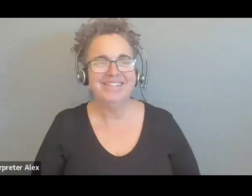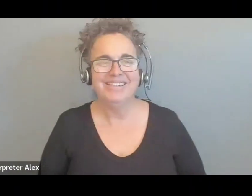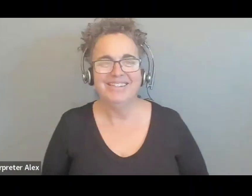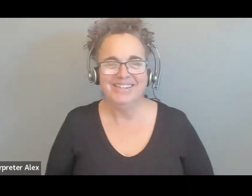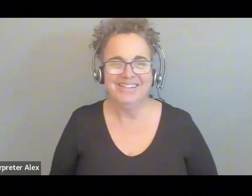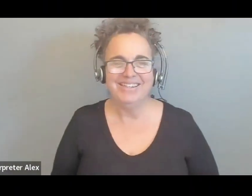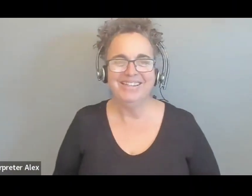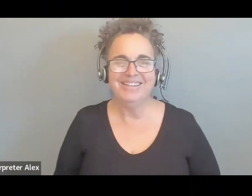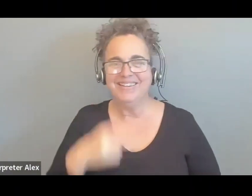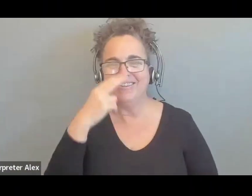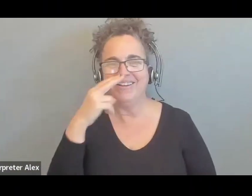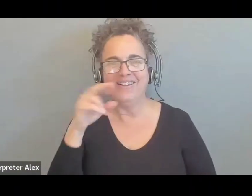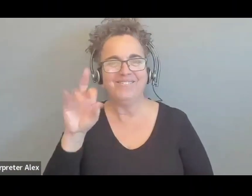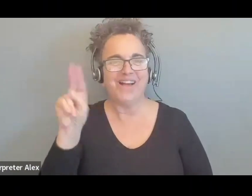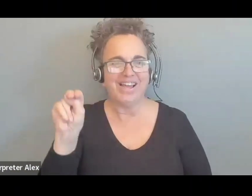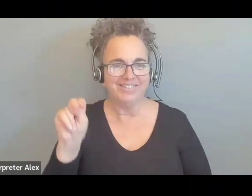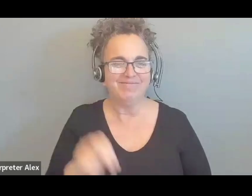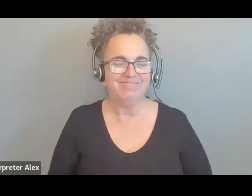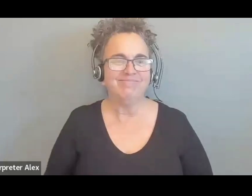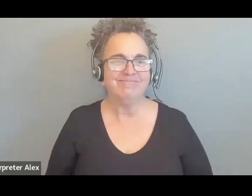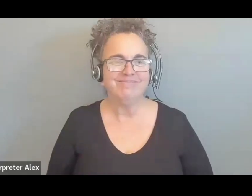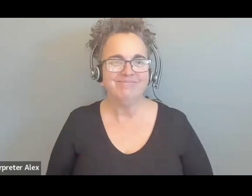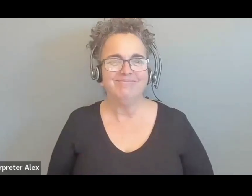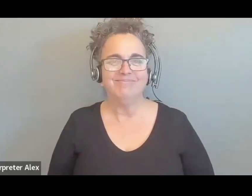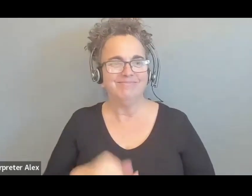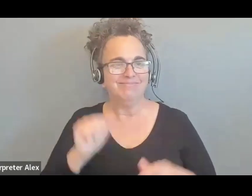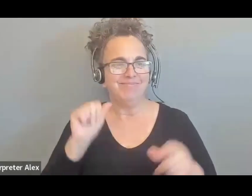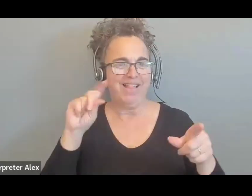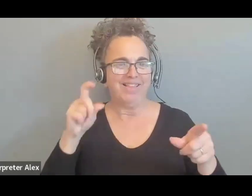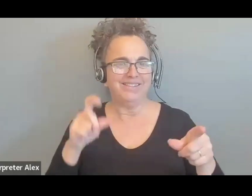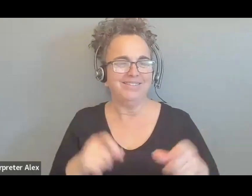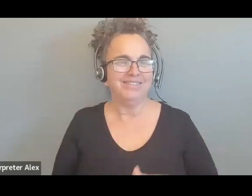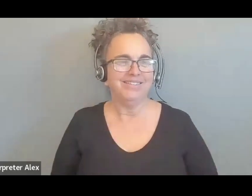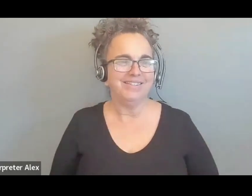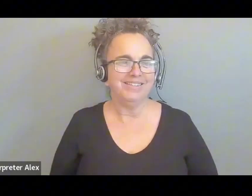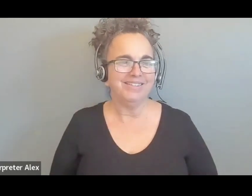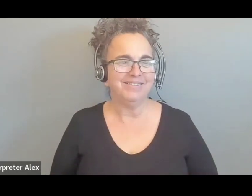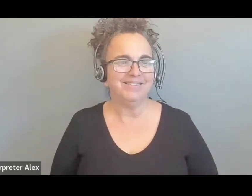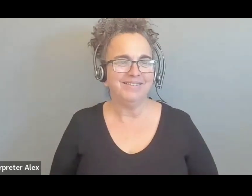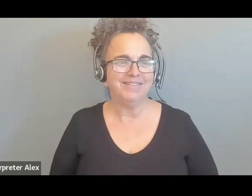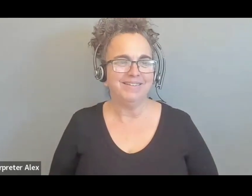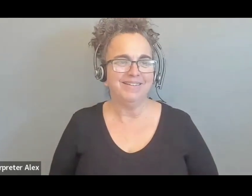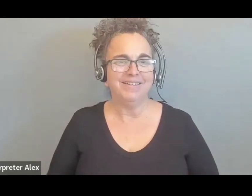Button. Alex, you're on mute. Needed